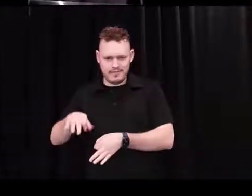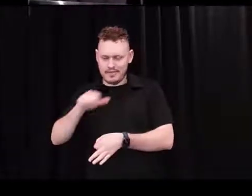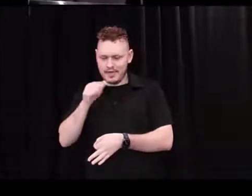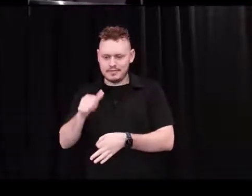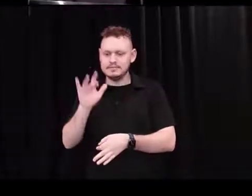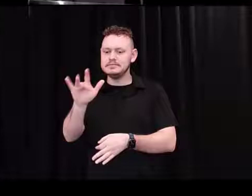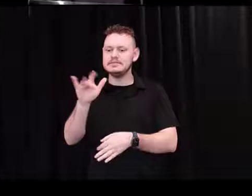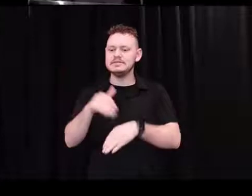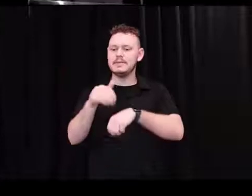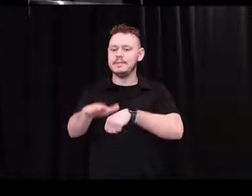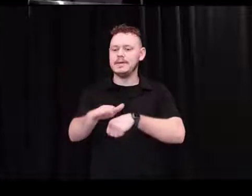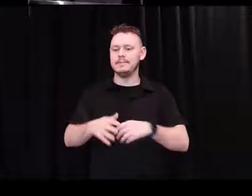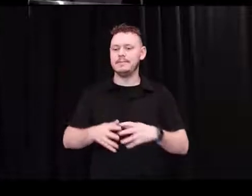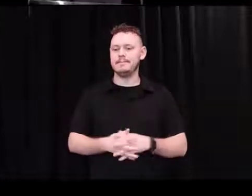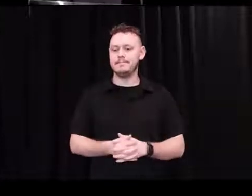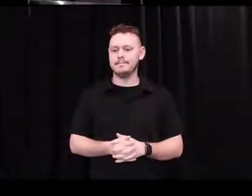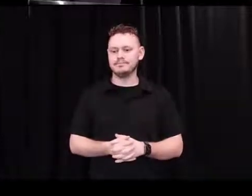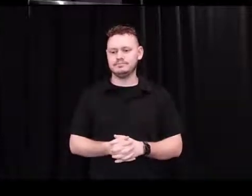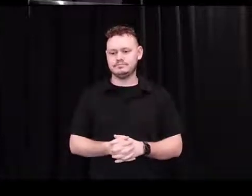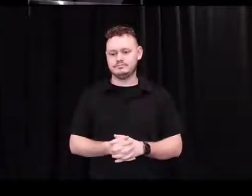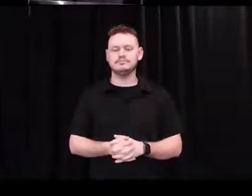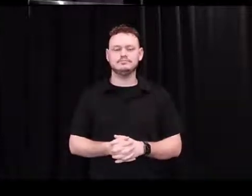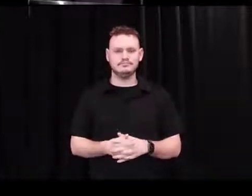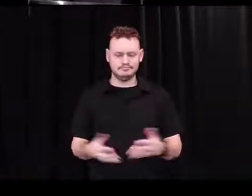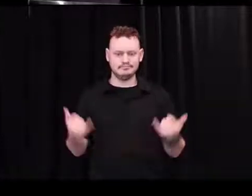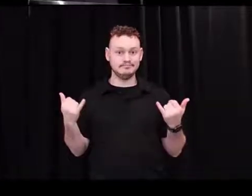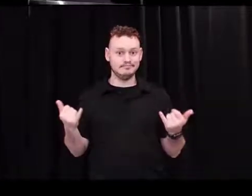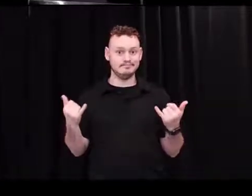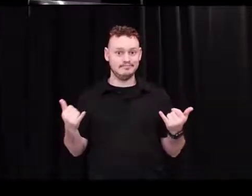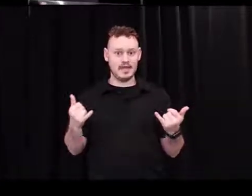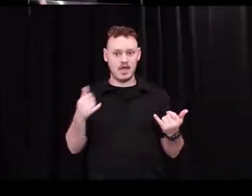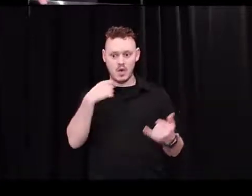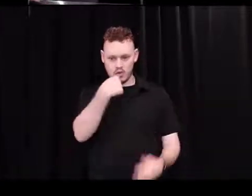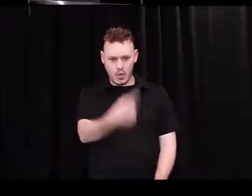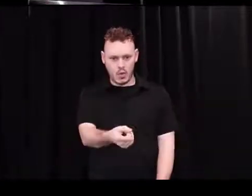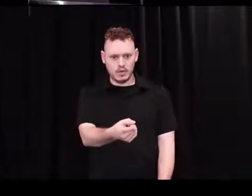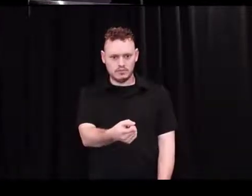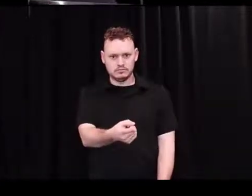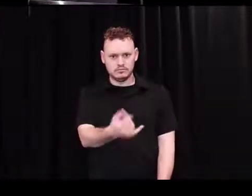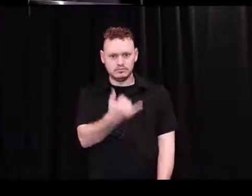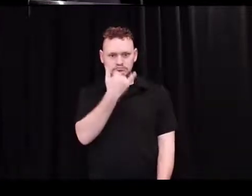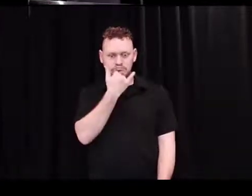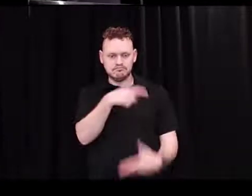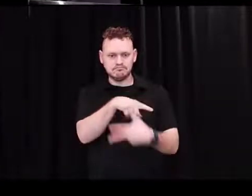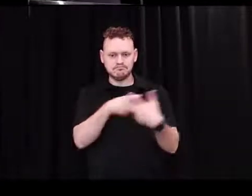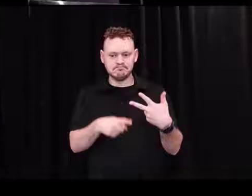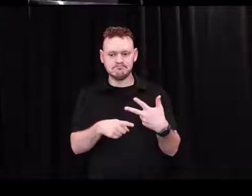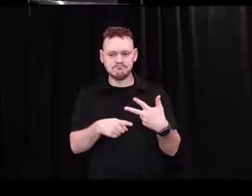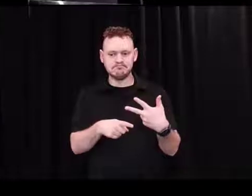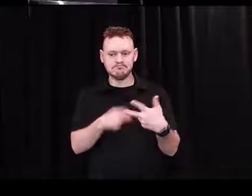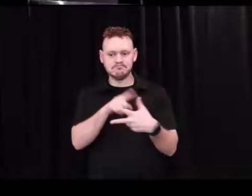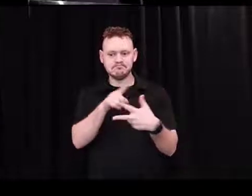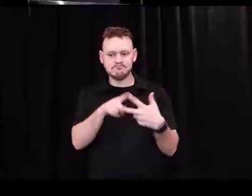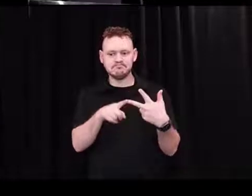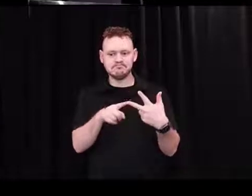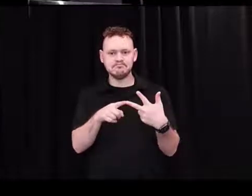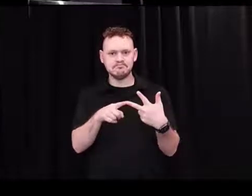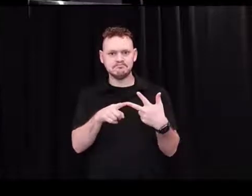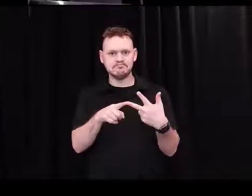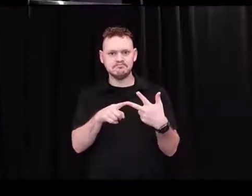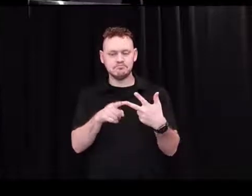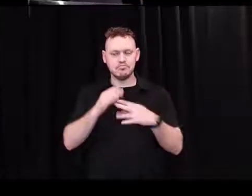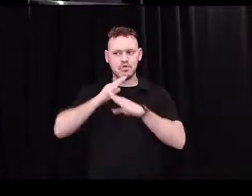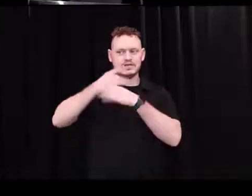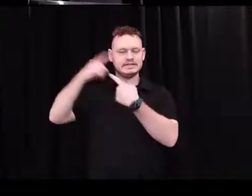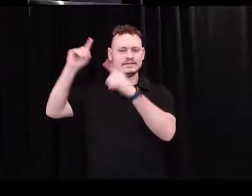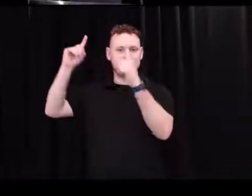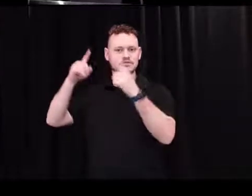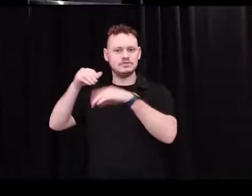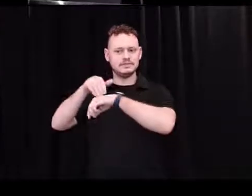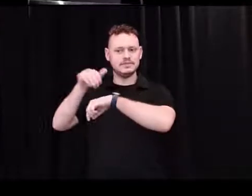button. And so now we've told them three errors are preventing successful submission of the form,